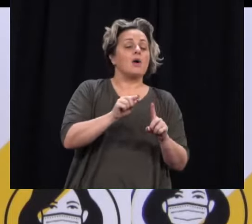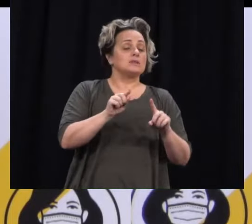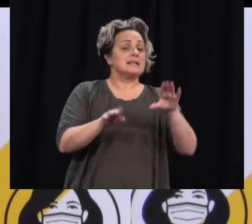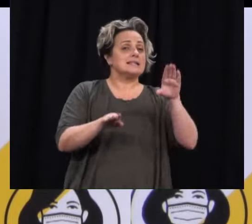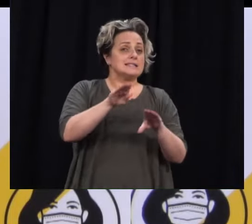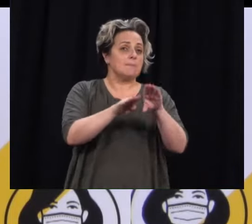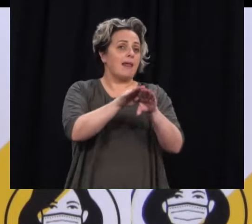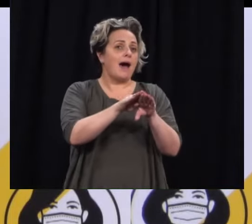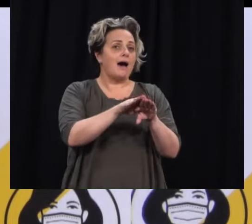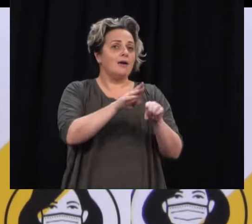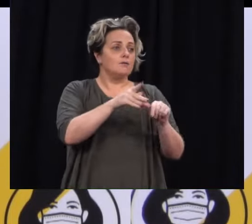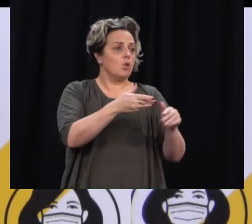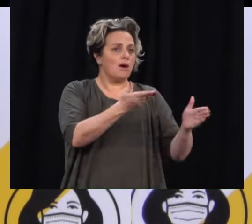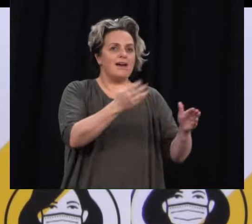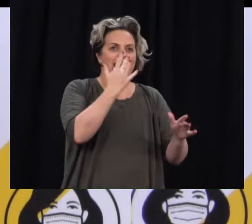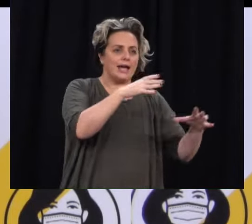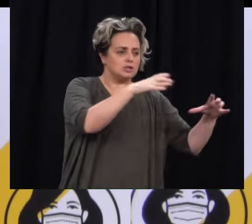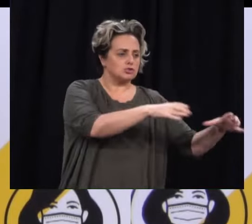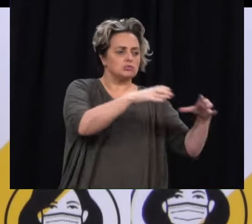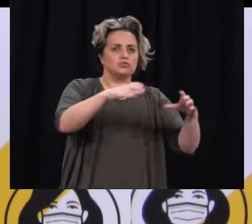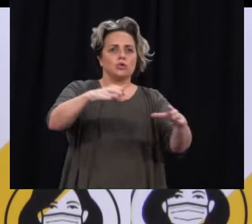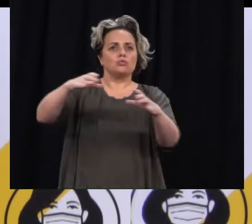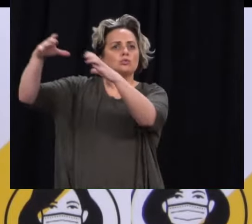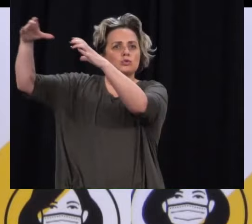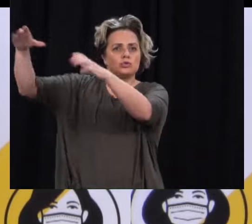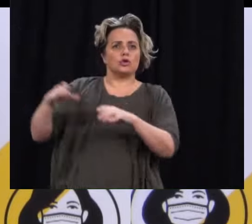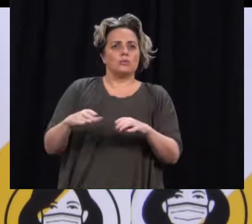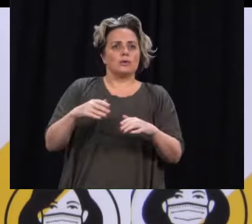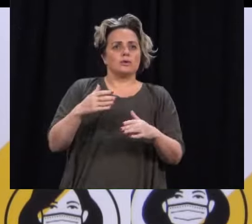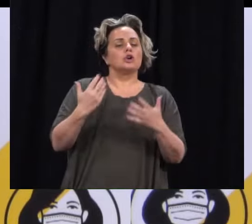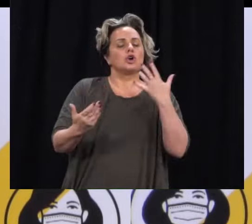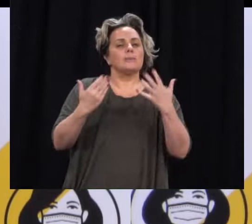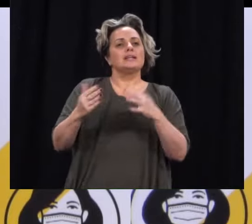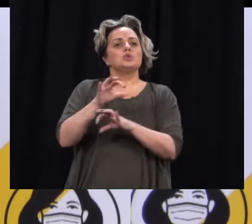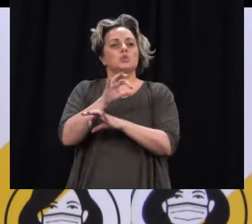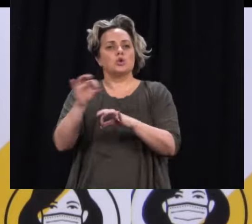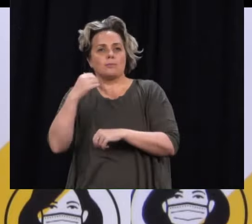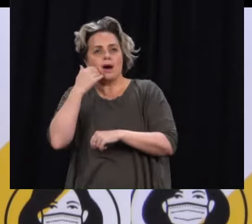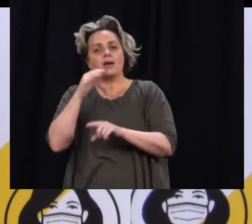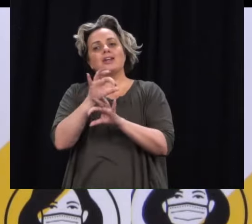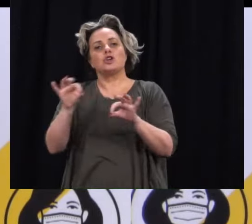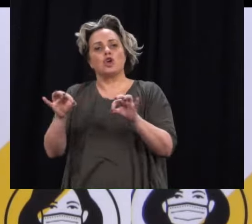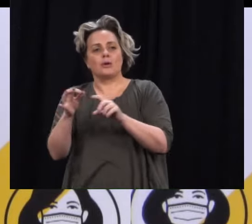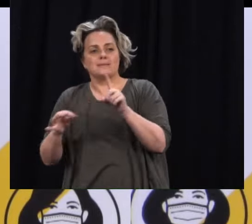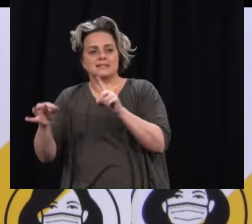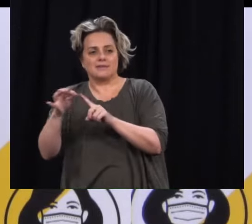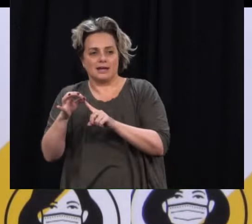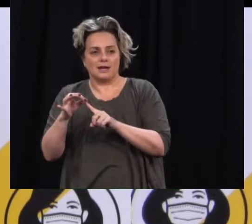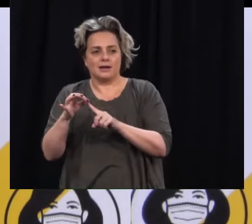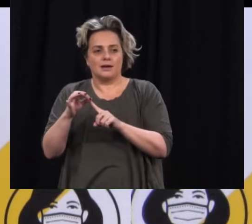were by each age group. Actually, for Pacific they were